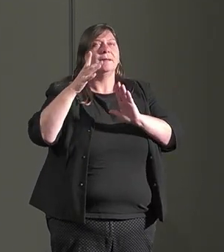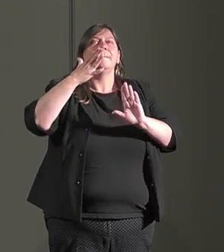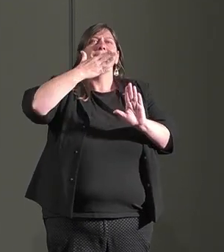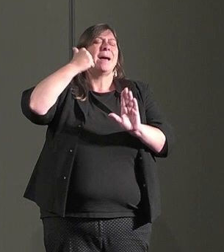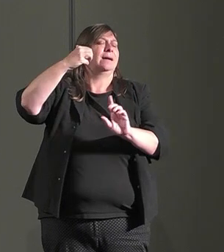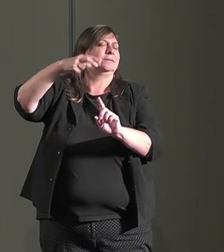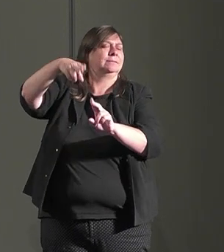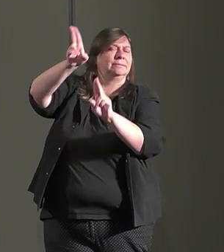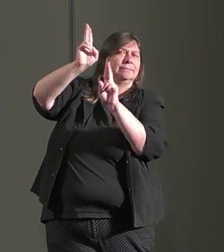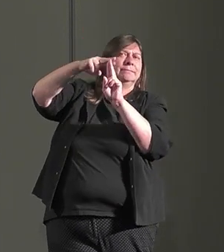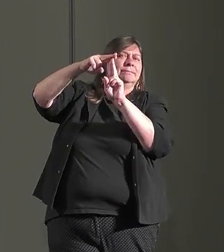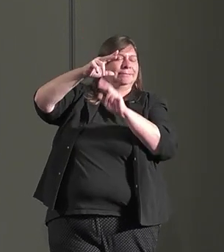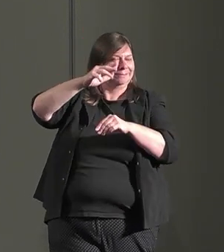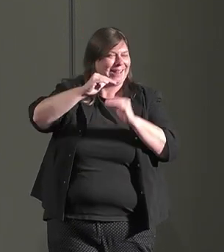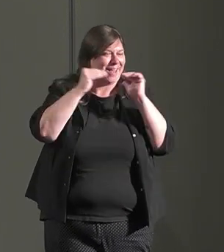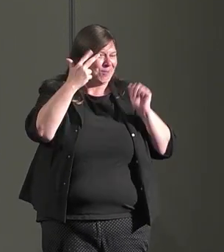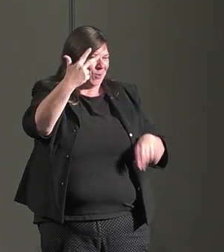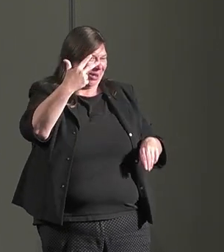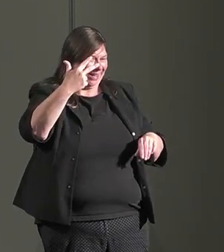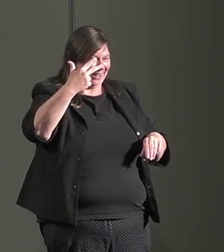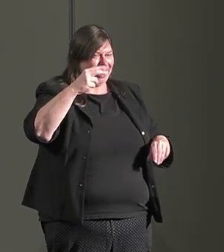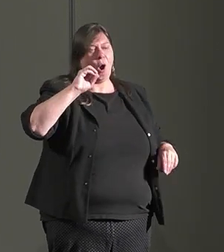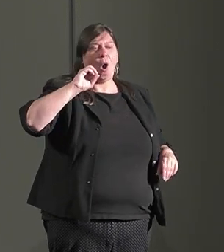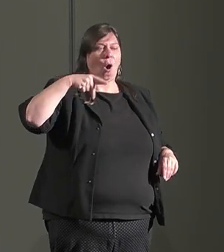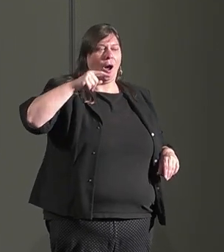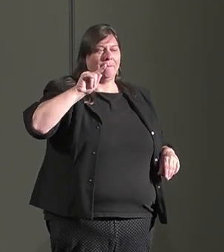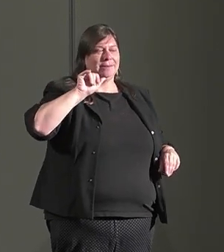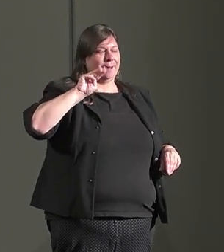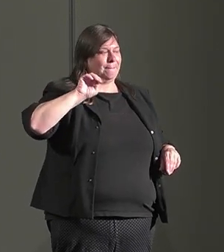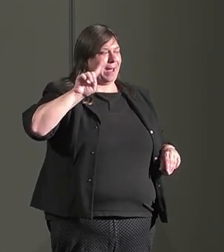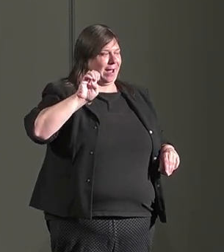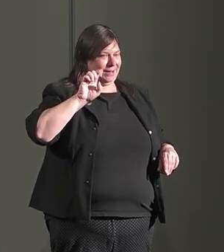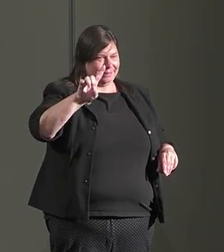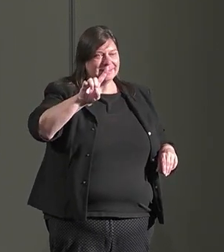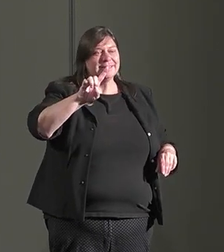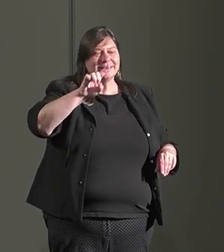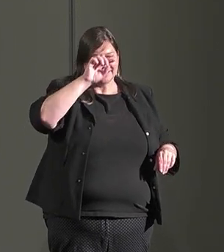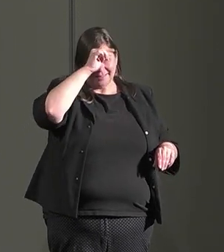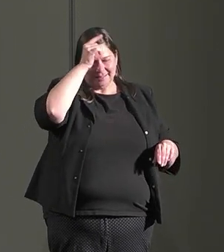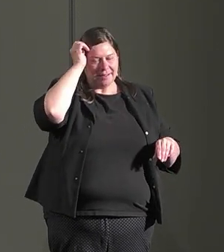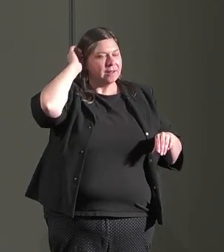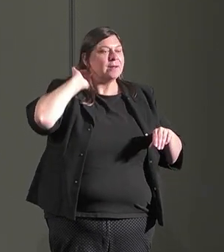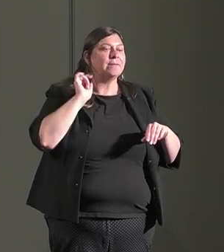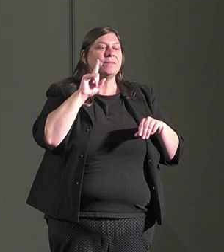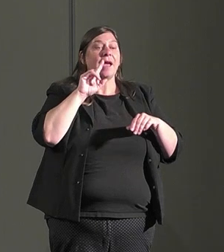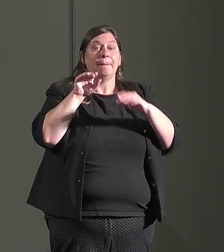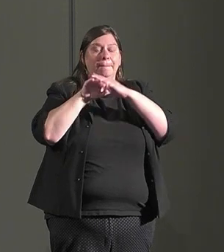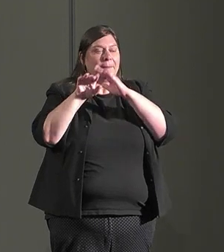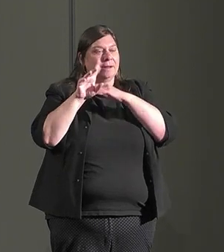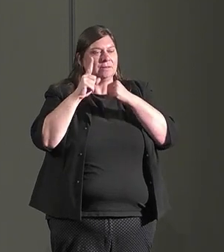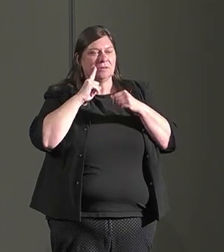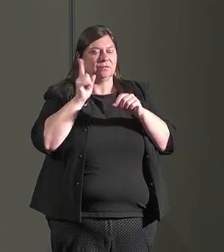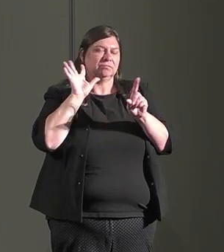level 3, optimize. This is where accessibility is incorporated into the whole organization.